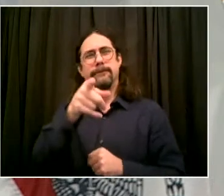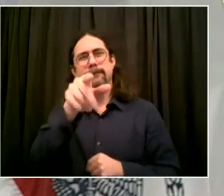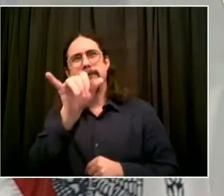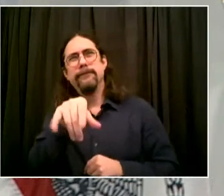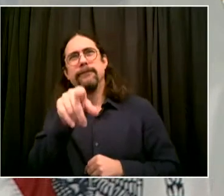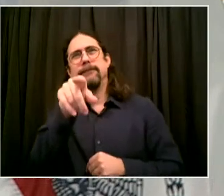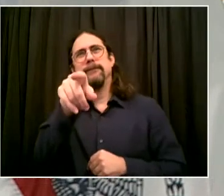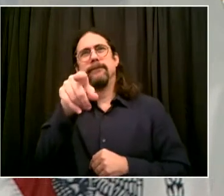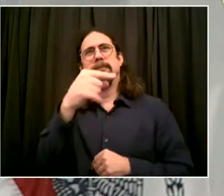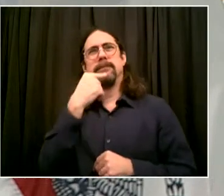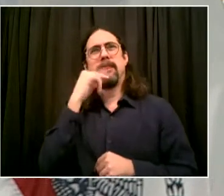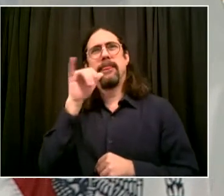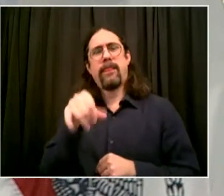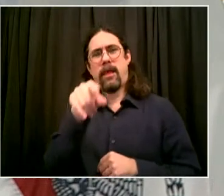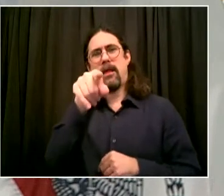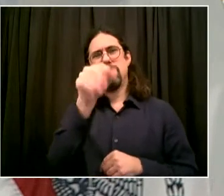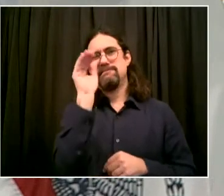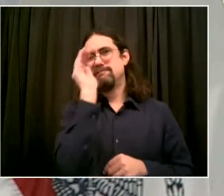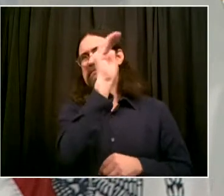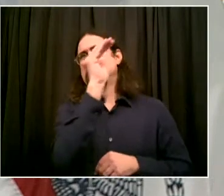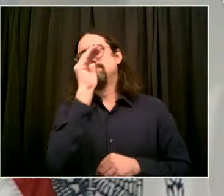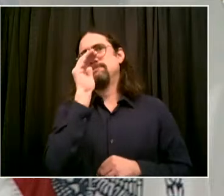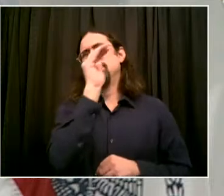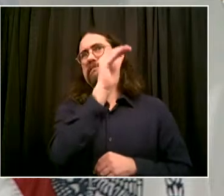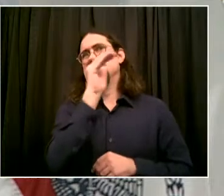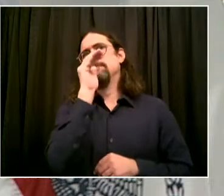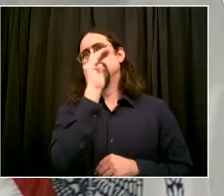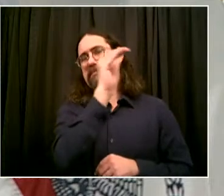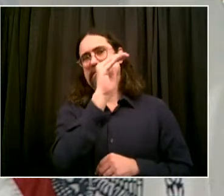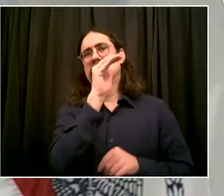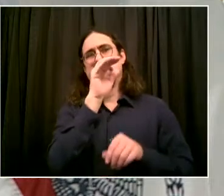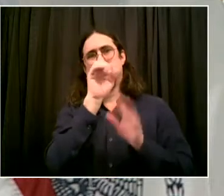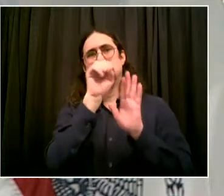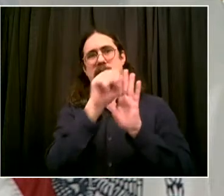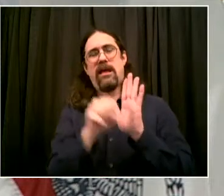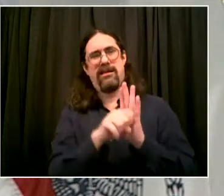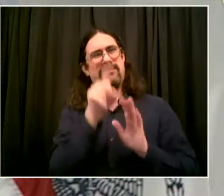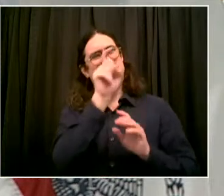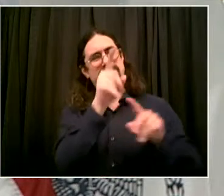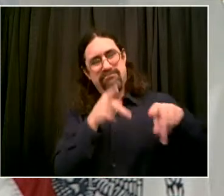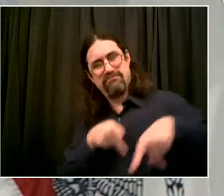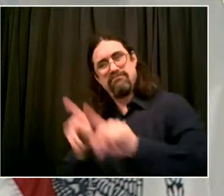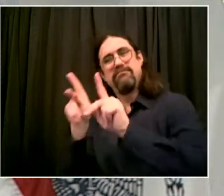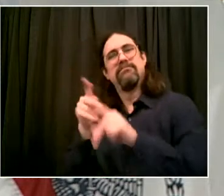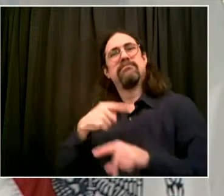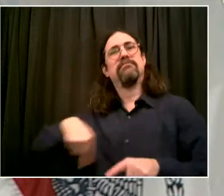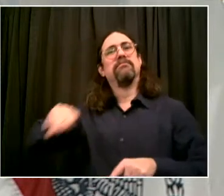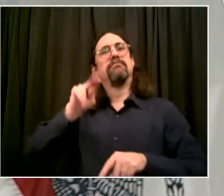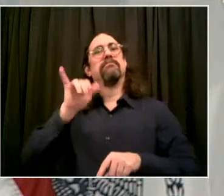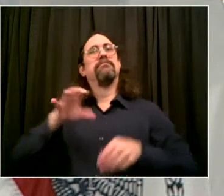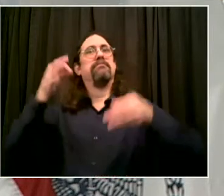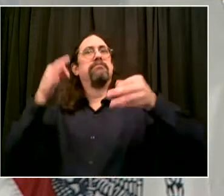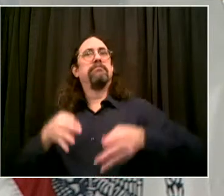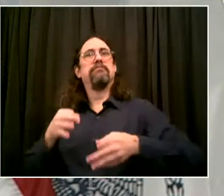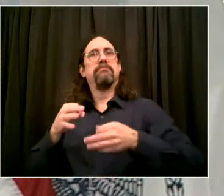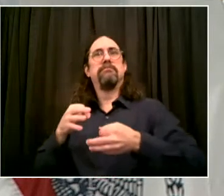WANT TO STEP BACK ABCK A COUPLE WEEKS FROM YOUR DAILY